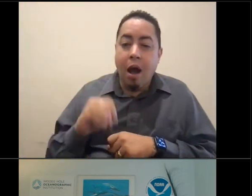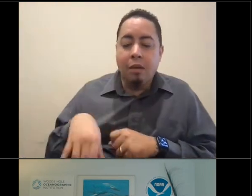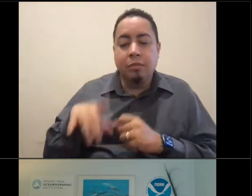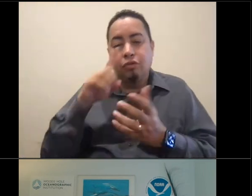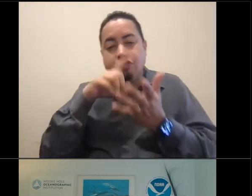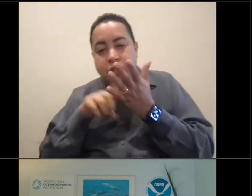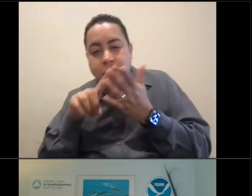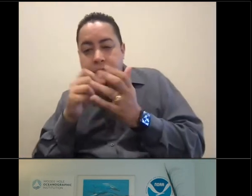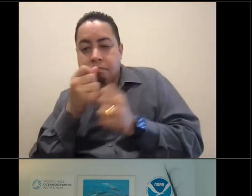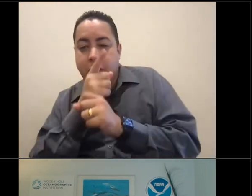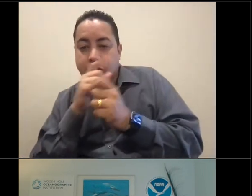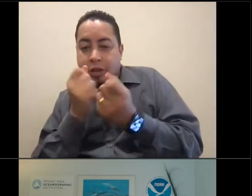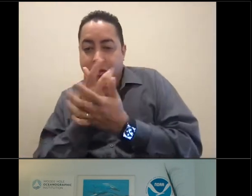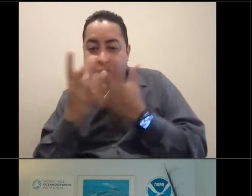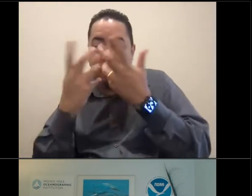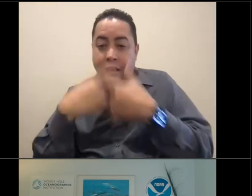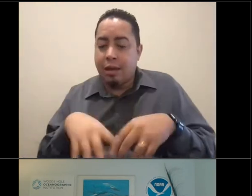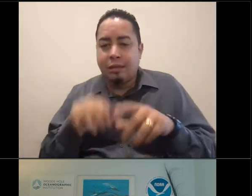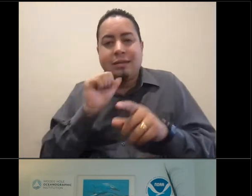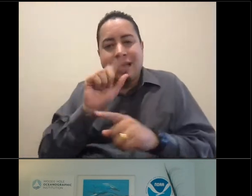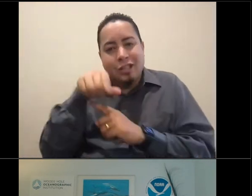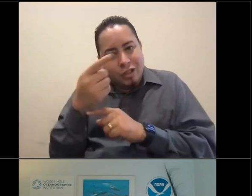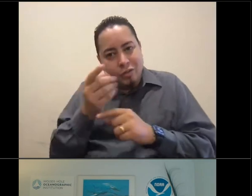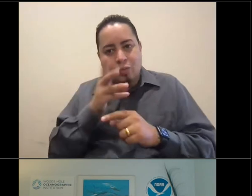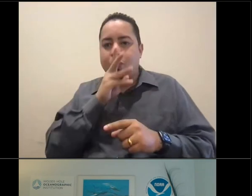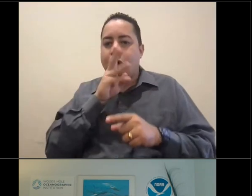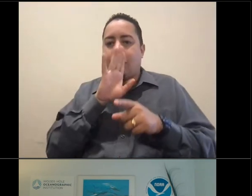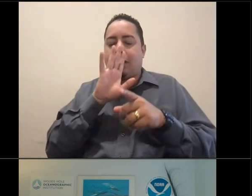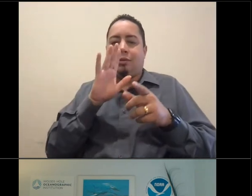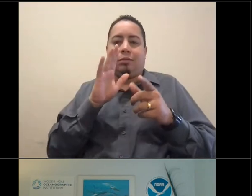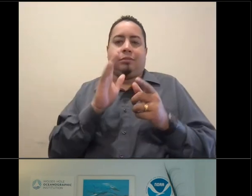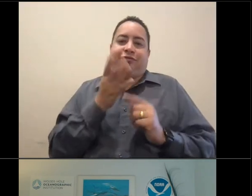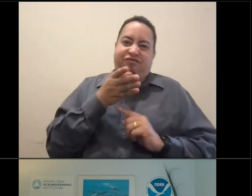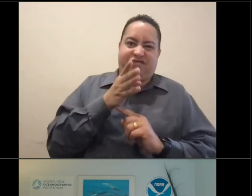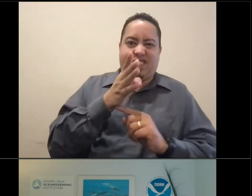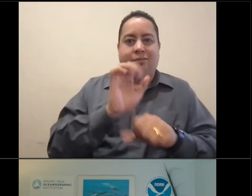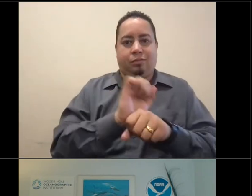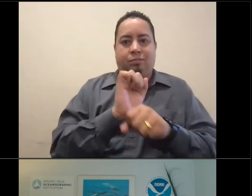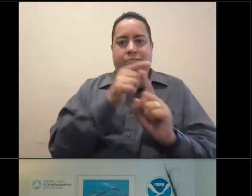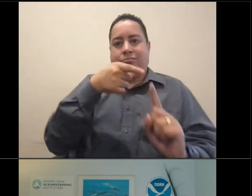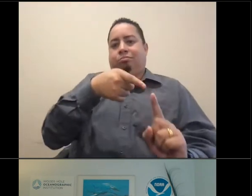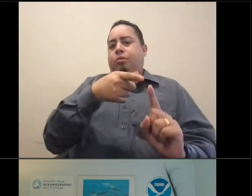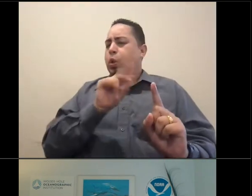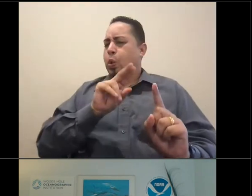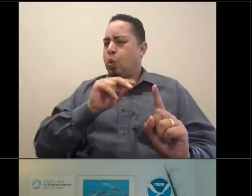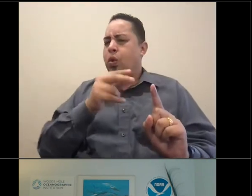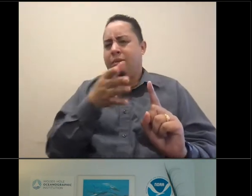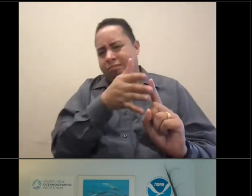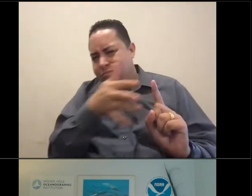so it's not only people in the water resources field that are using these on a daily basis. Or you could be really successful